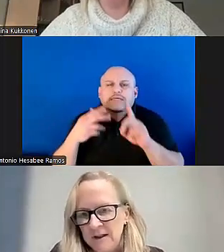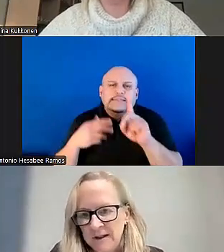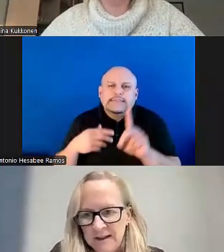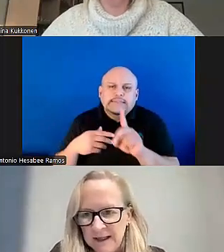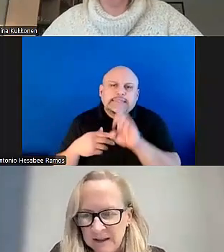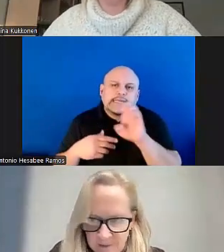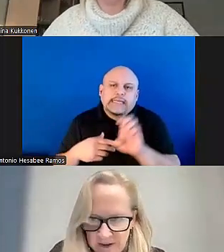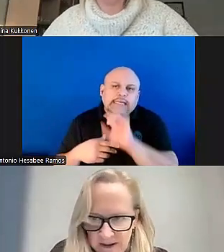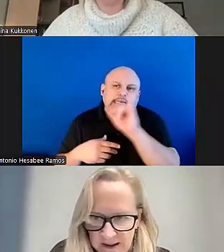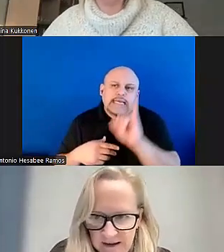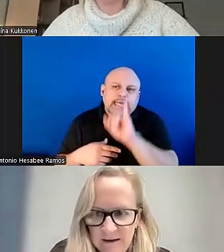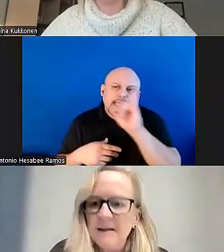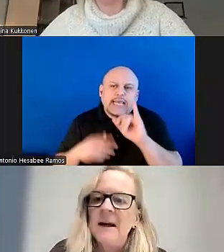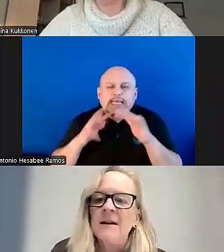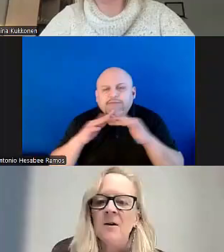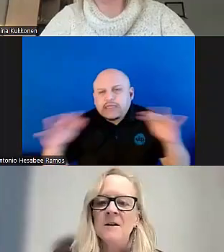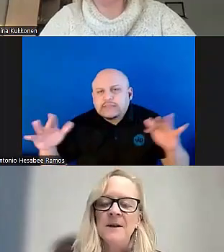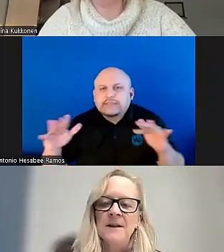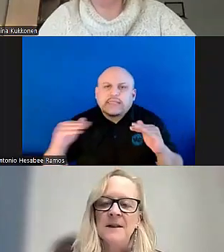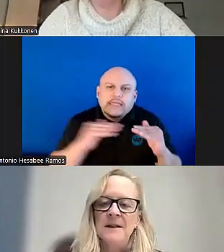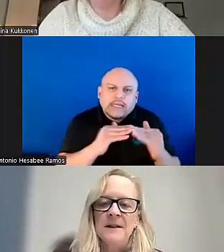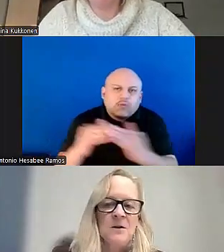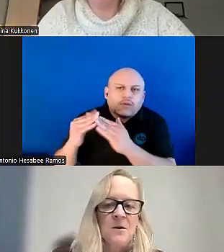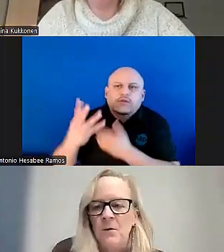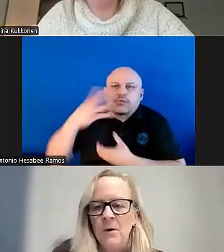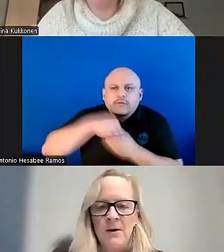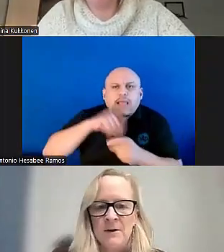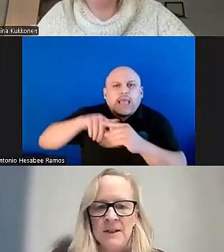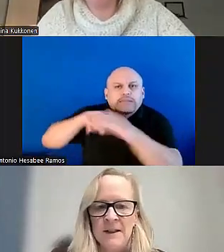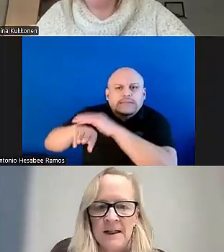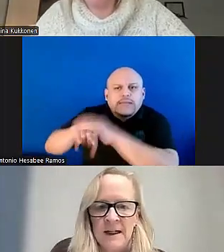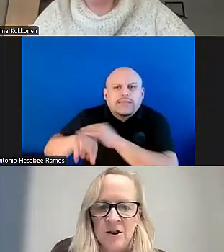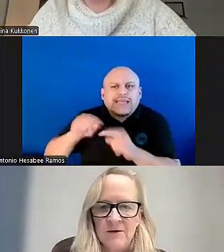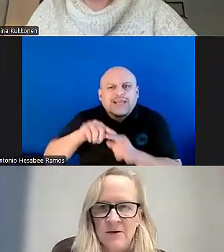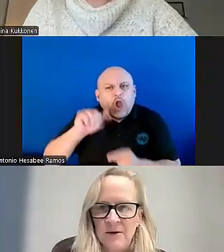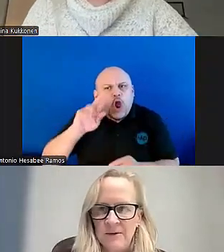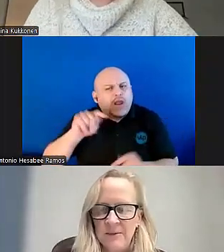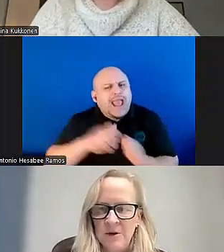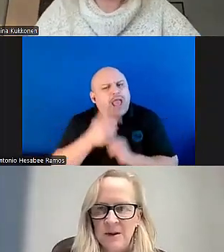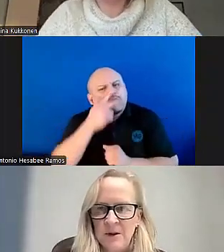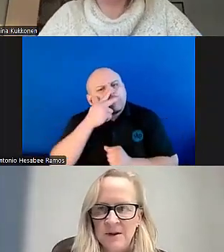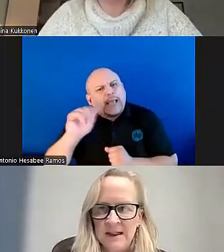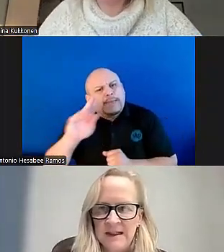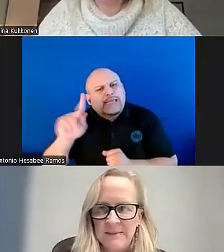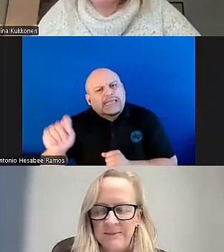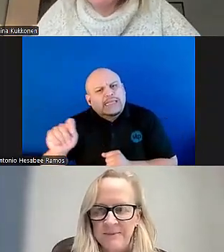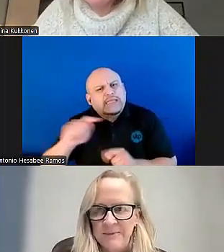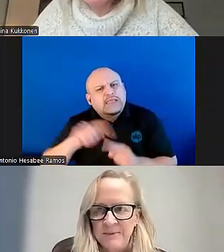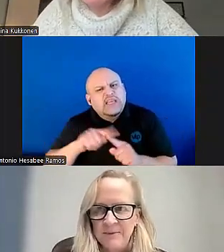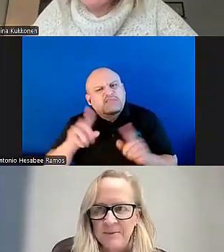and accessibility and arts-based KT. So, how do you see the connection between those things?